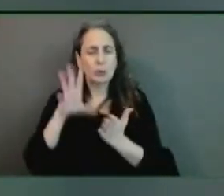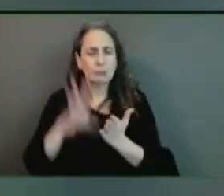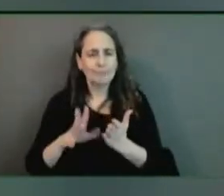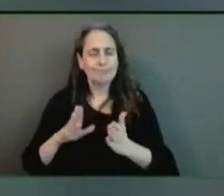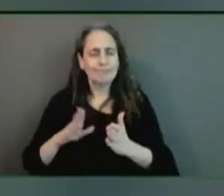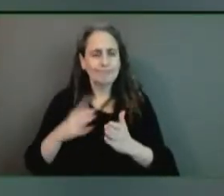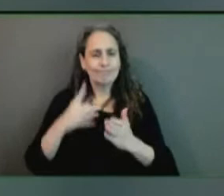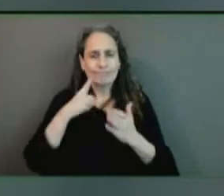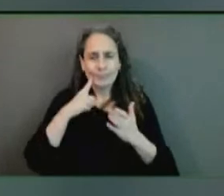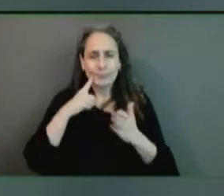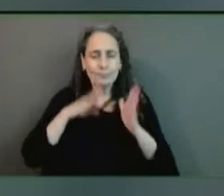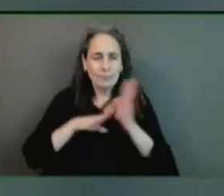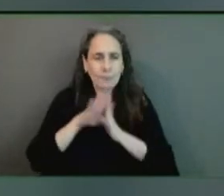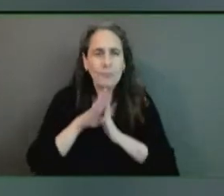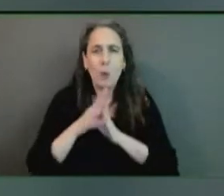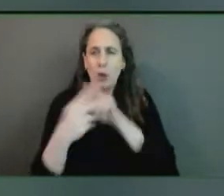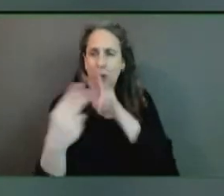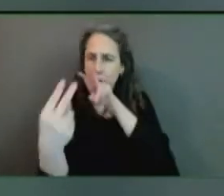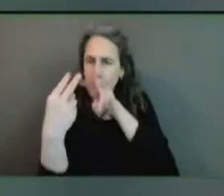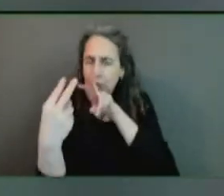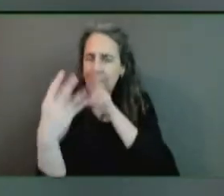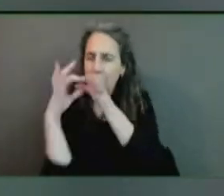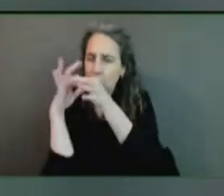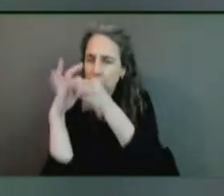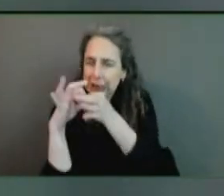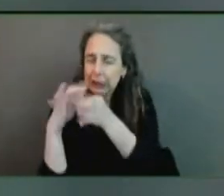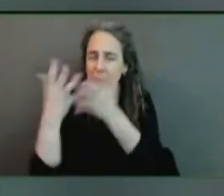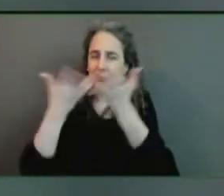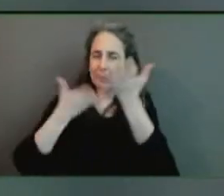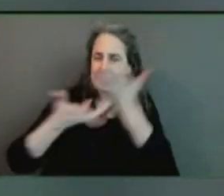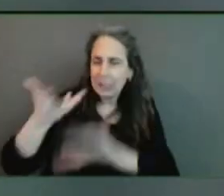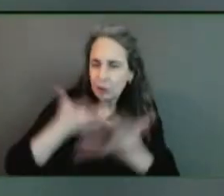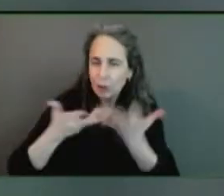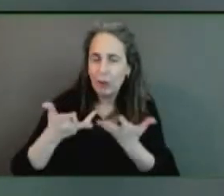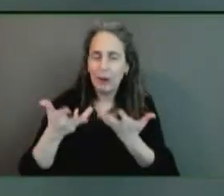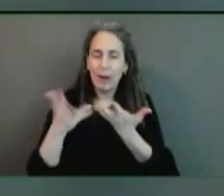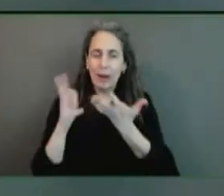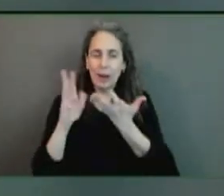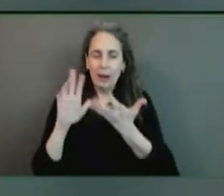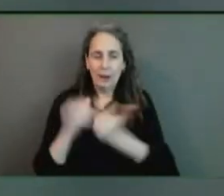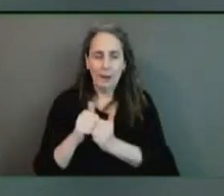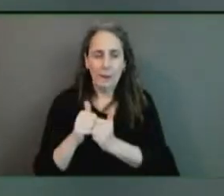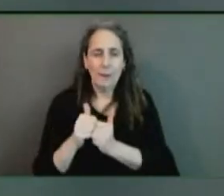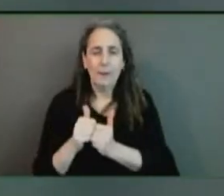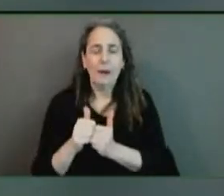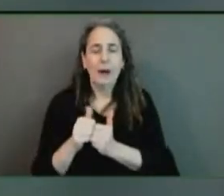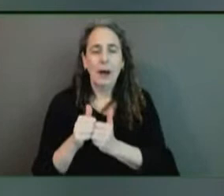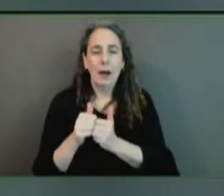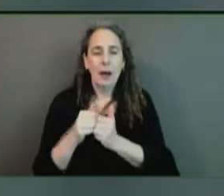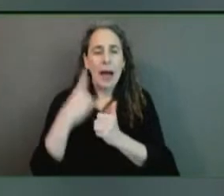students really thrive off interacting with us. Look at us in the eyes. Building